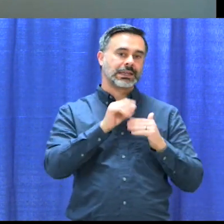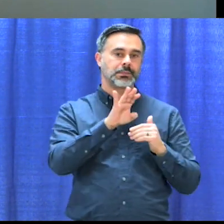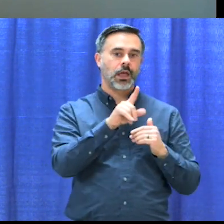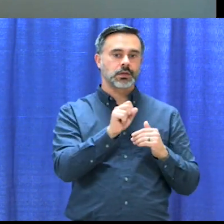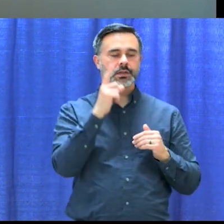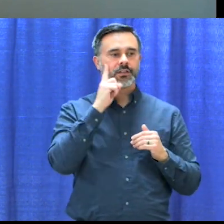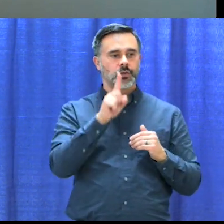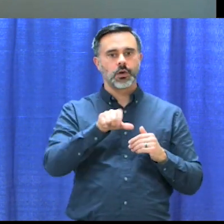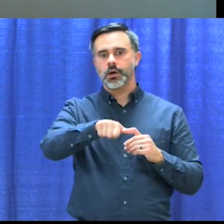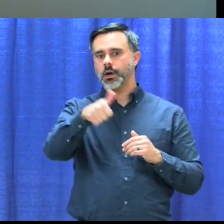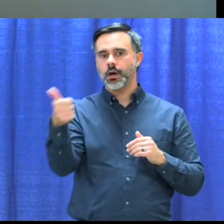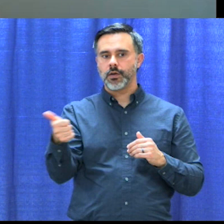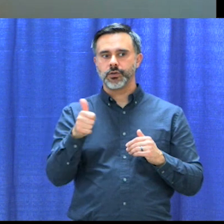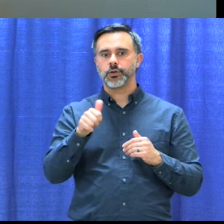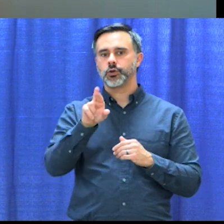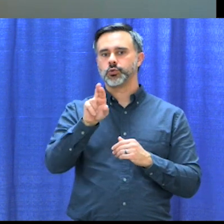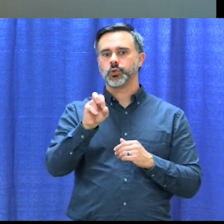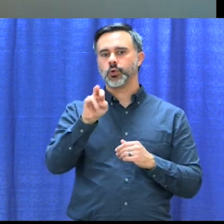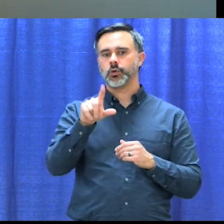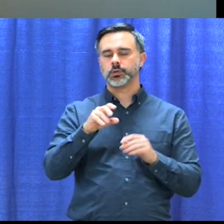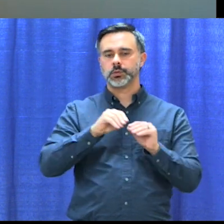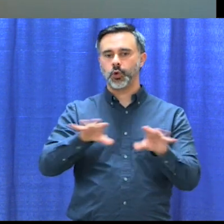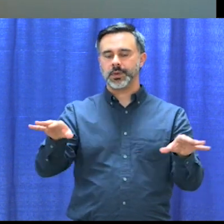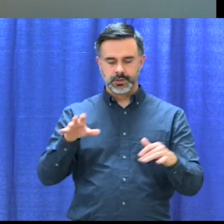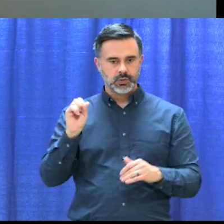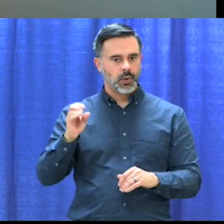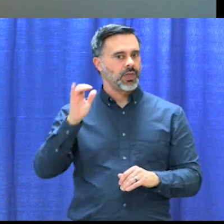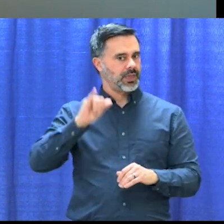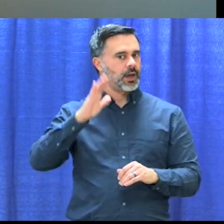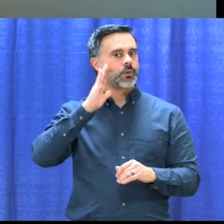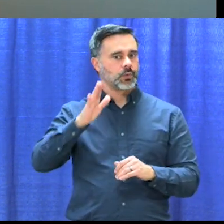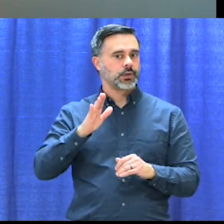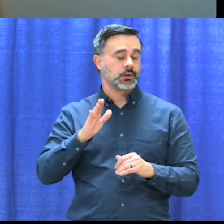broadband deployments and would be happy to continue speaking about that.